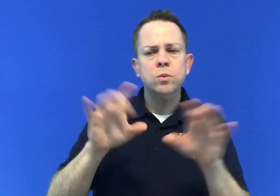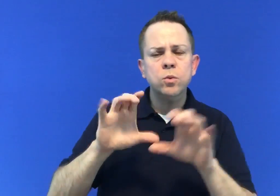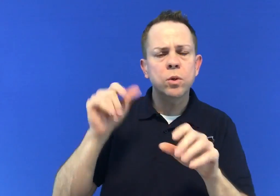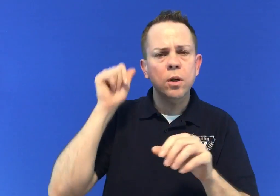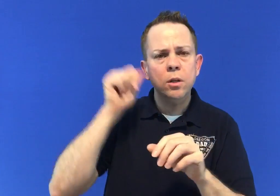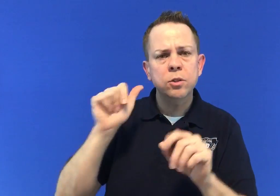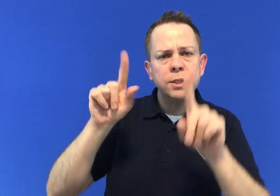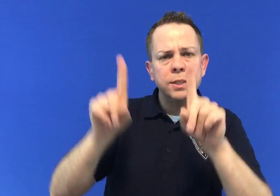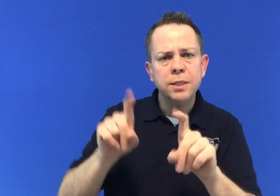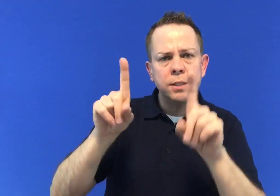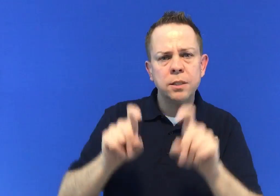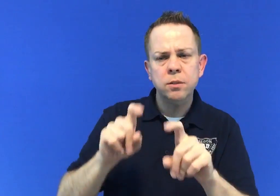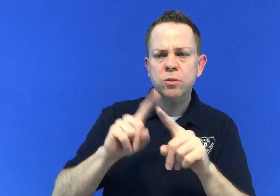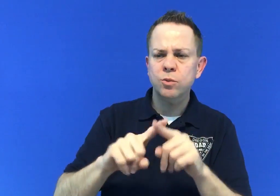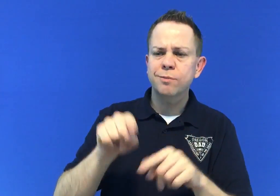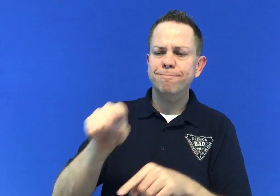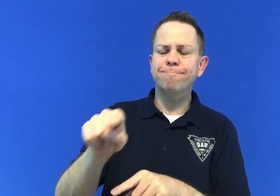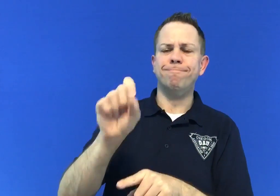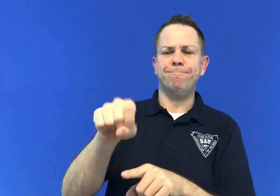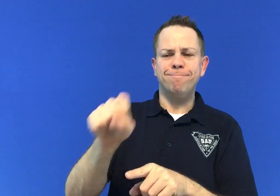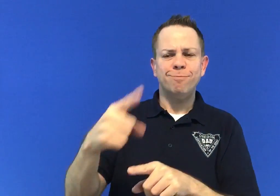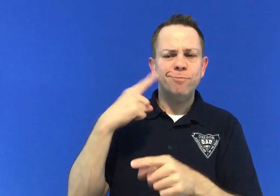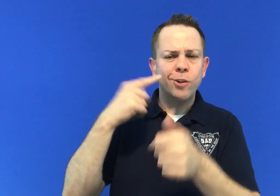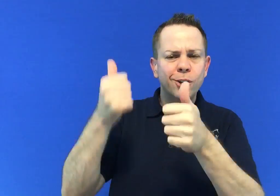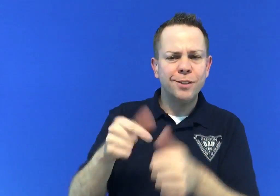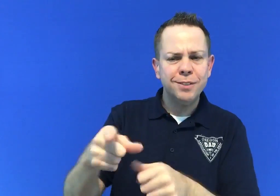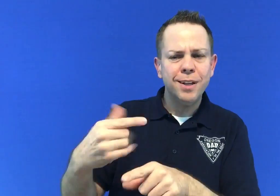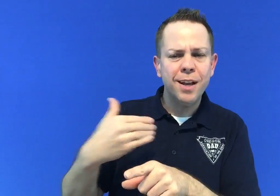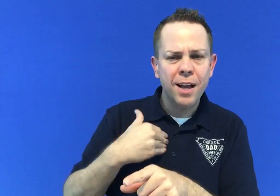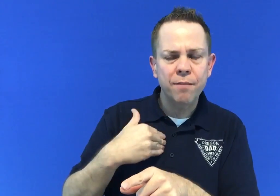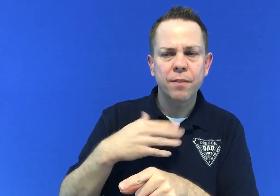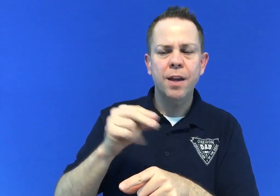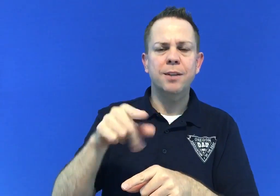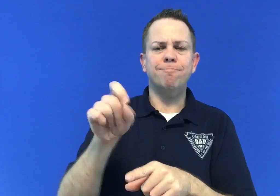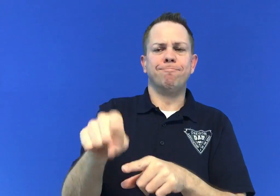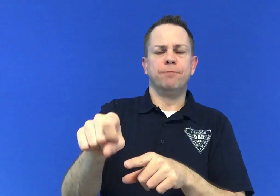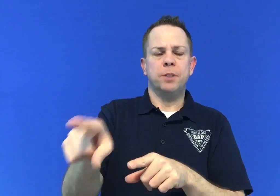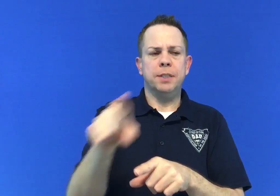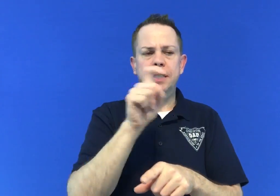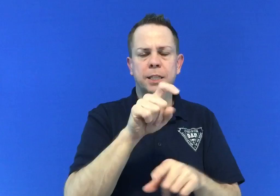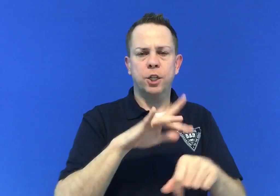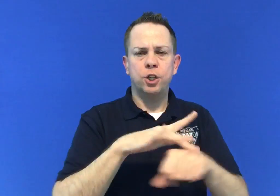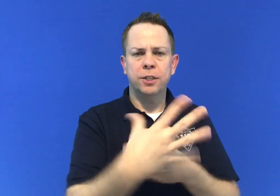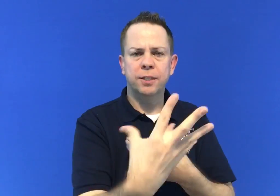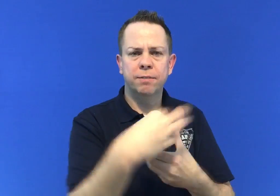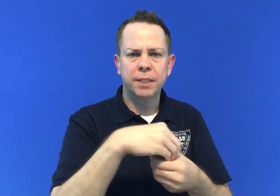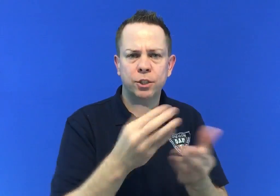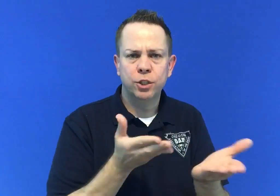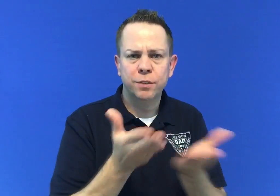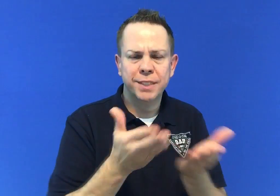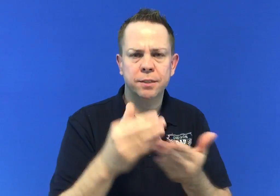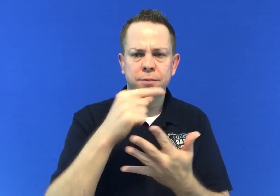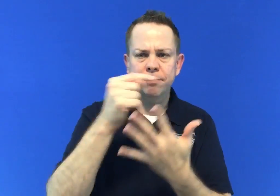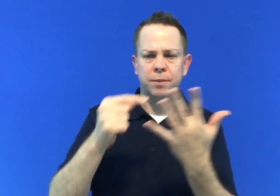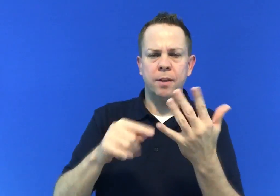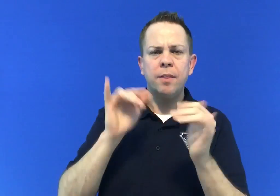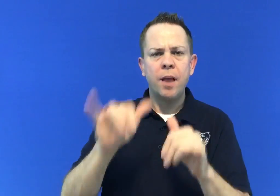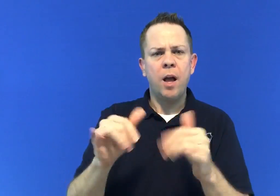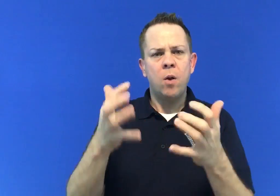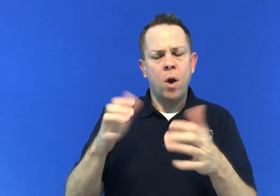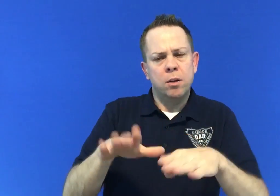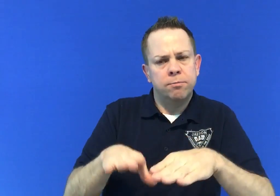can do audiological testing for Early Intervention Services.